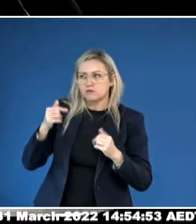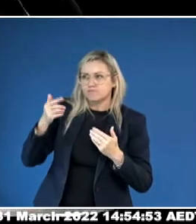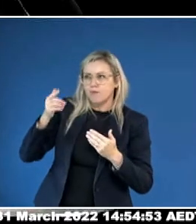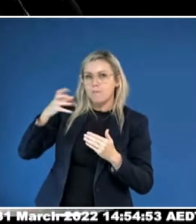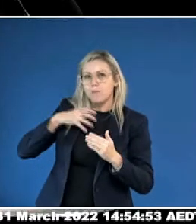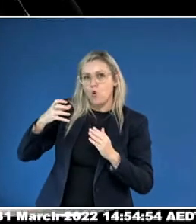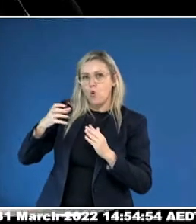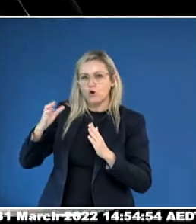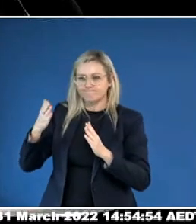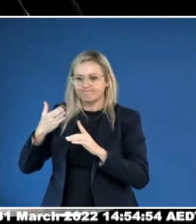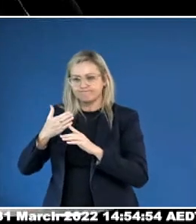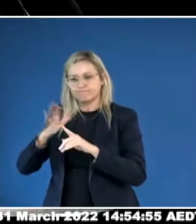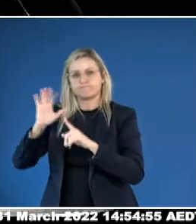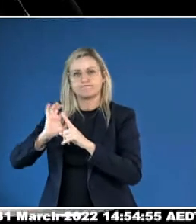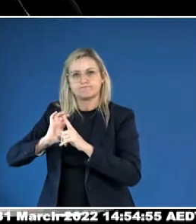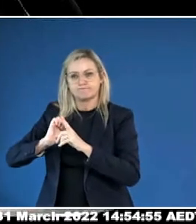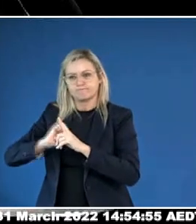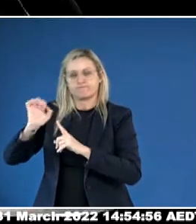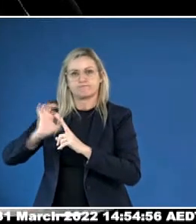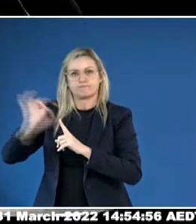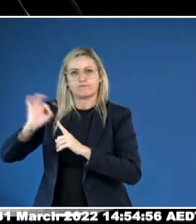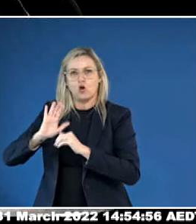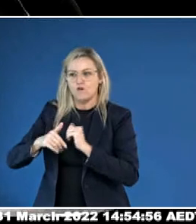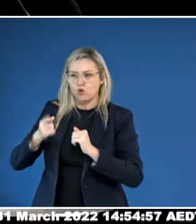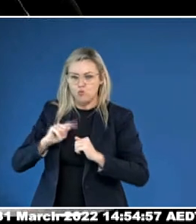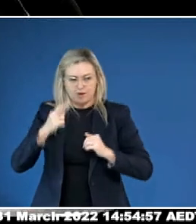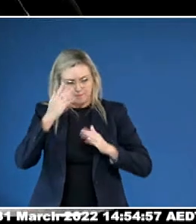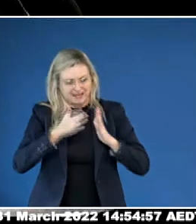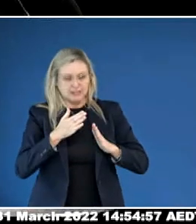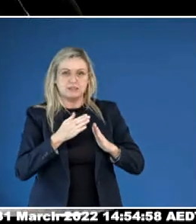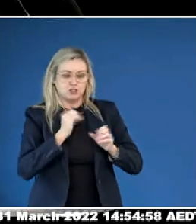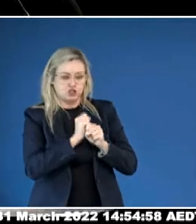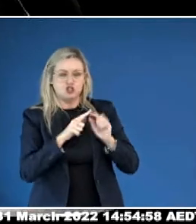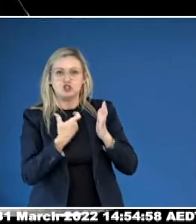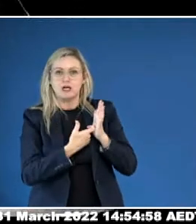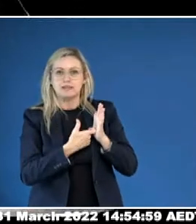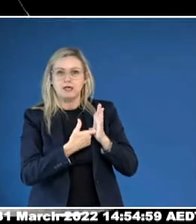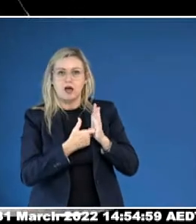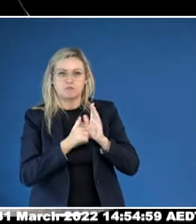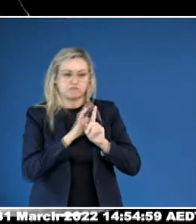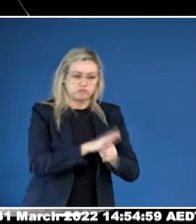what we mean by gender-based violence against women. And it includes things like our sexual and reproductive rights.